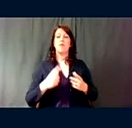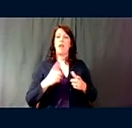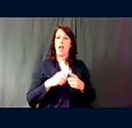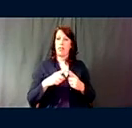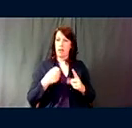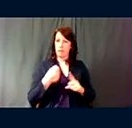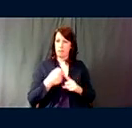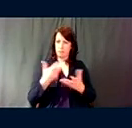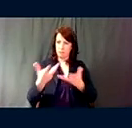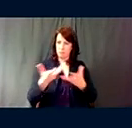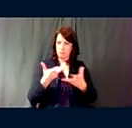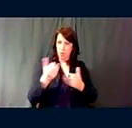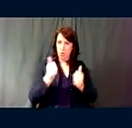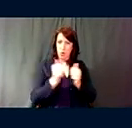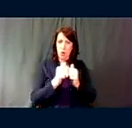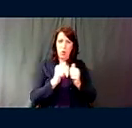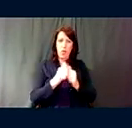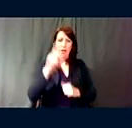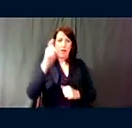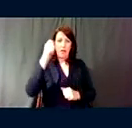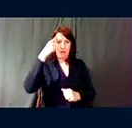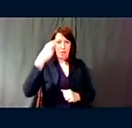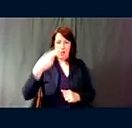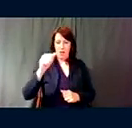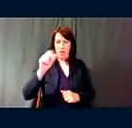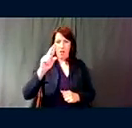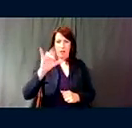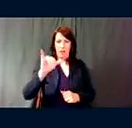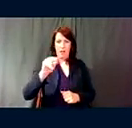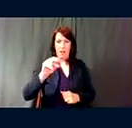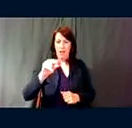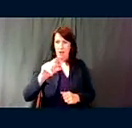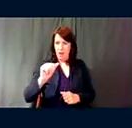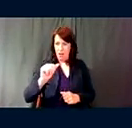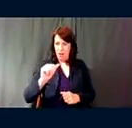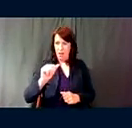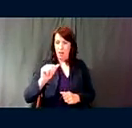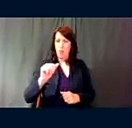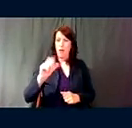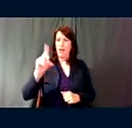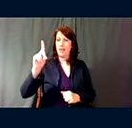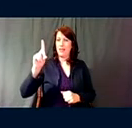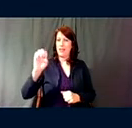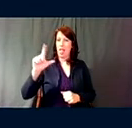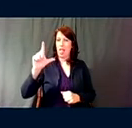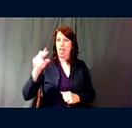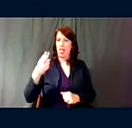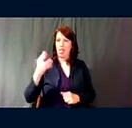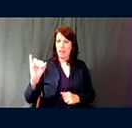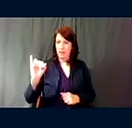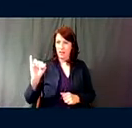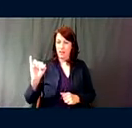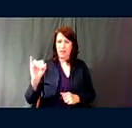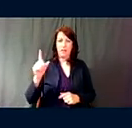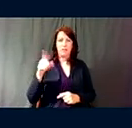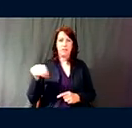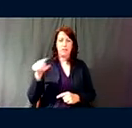SLIDE, WE WERE ABLE TO WORK WITH THE GOVERNMENT OF ONE OF THE STATES, A STATE, ONE OF THE VERY